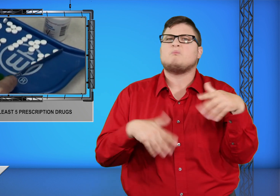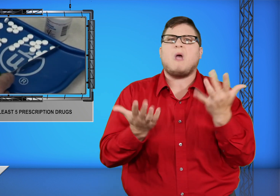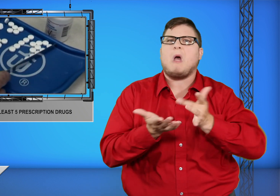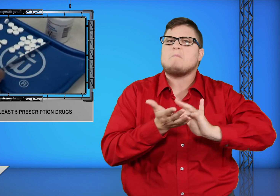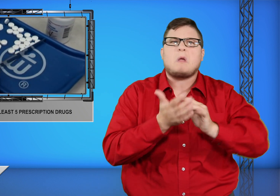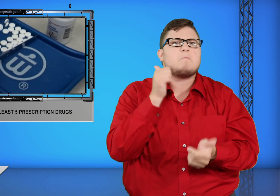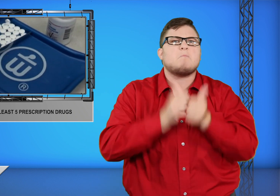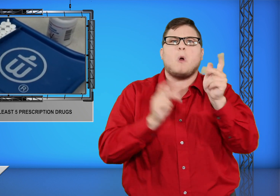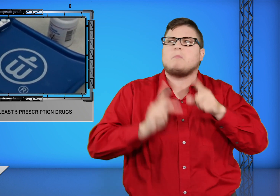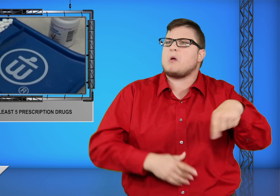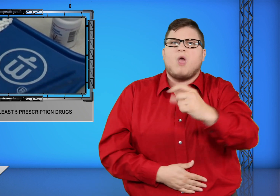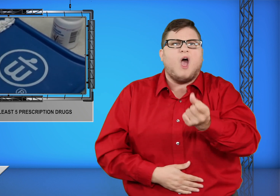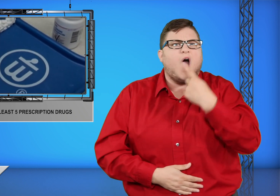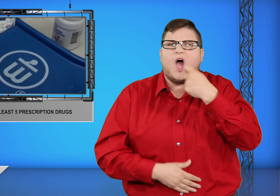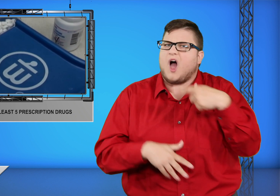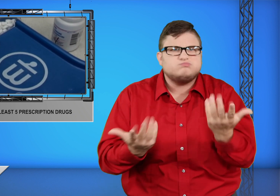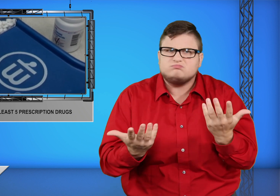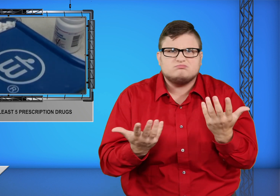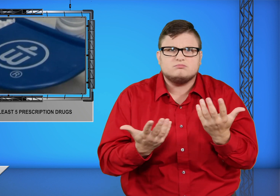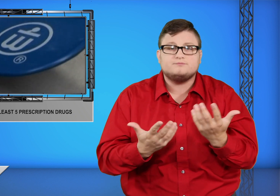So what pills are everyone popping?